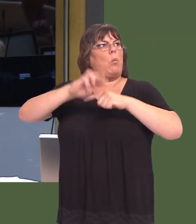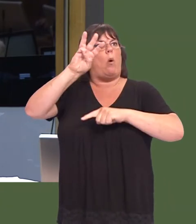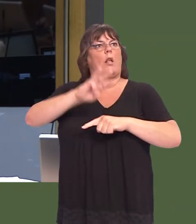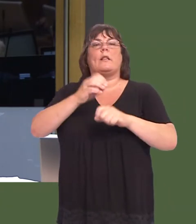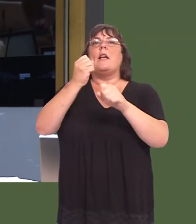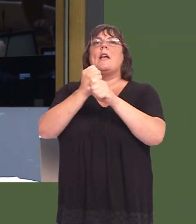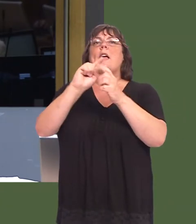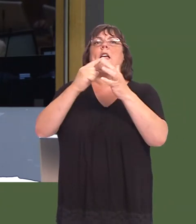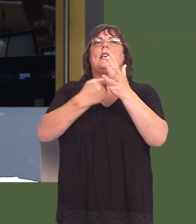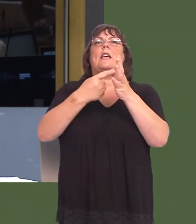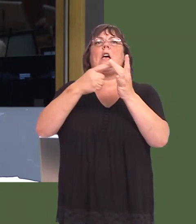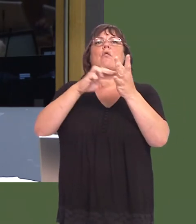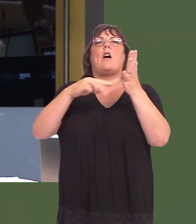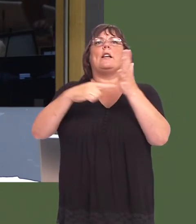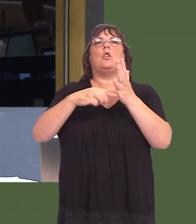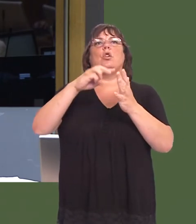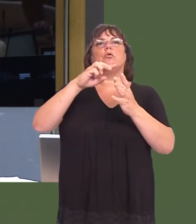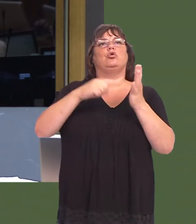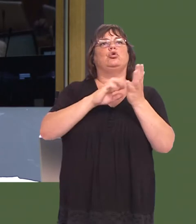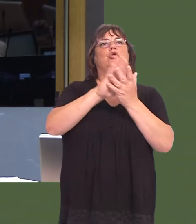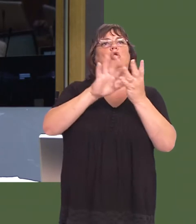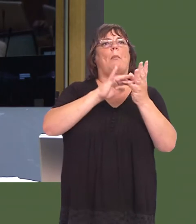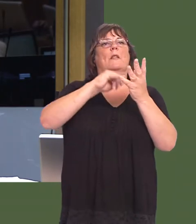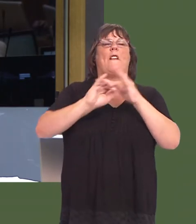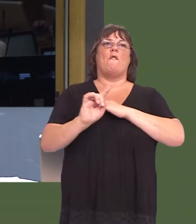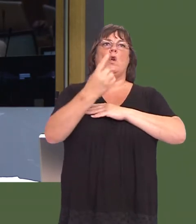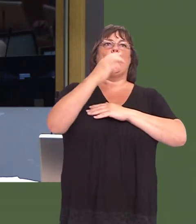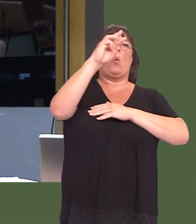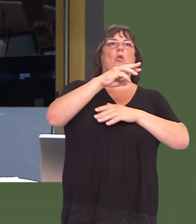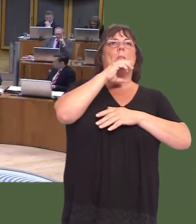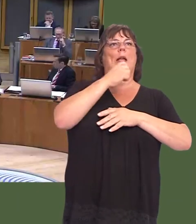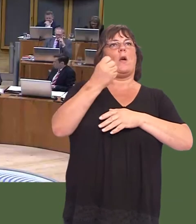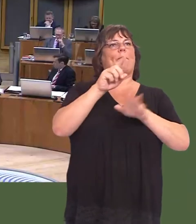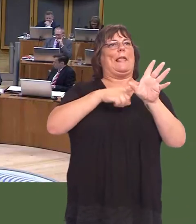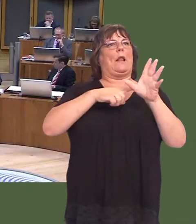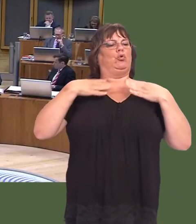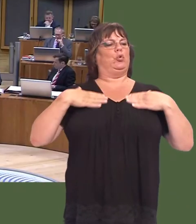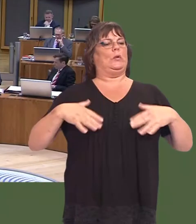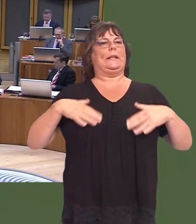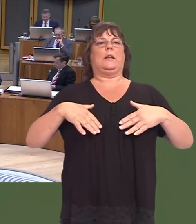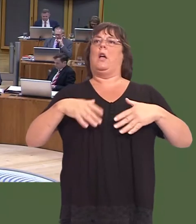Geraint Thomas has just been the first Welshman to ever wear the yellow jersey, and I would hope you would congratulate him on that formally.